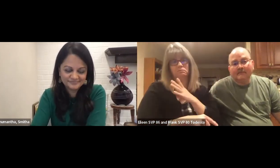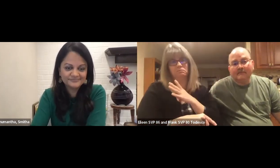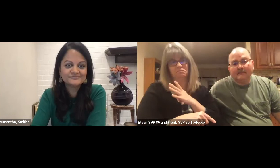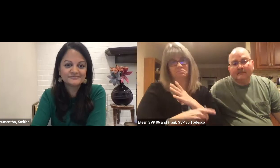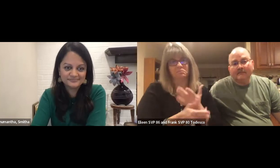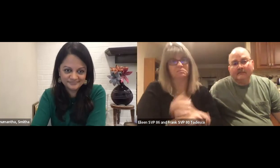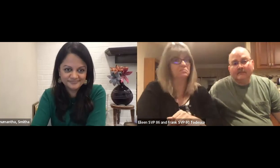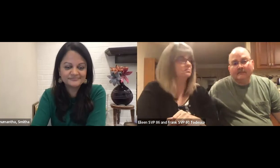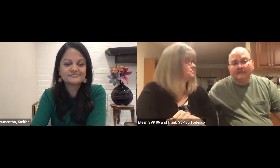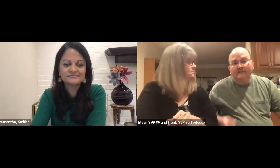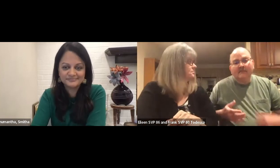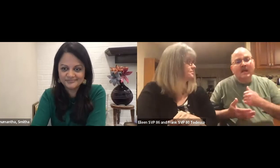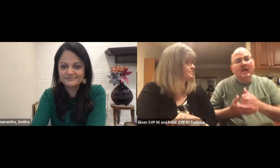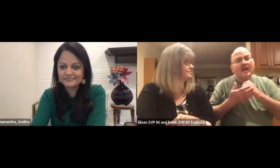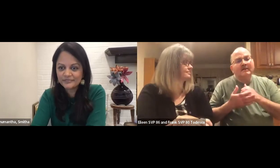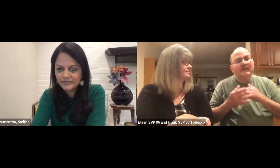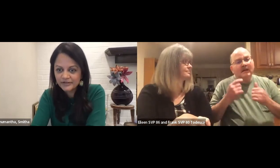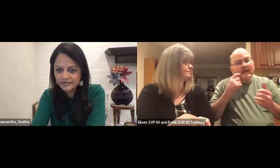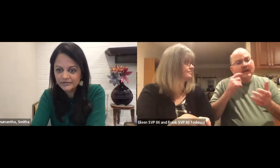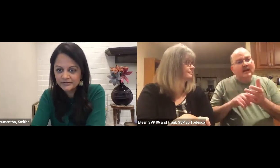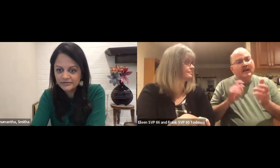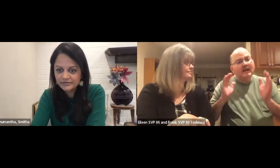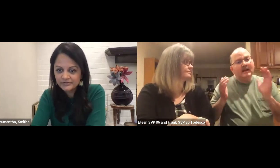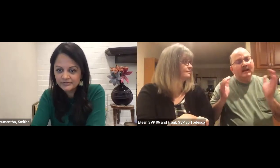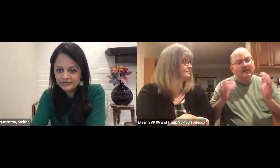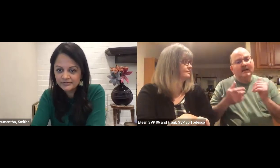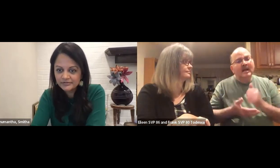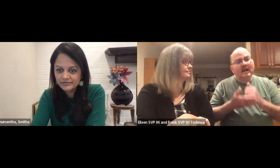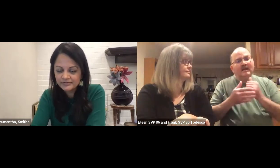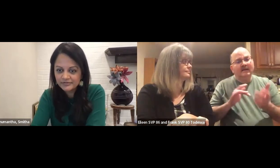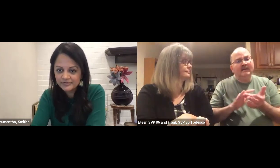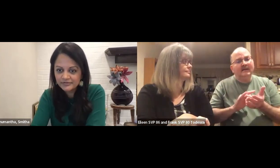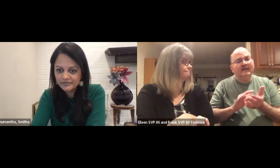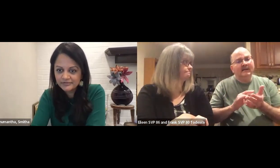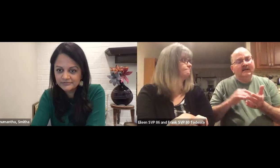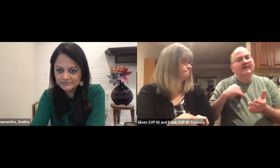and she is a little bit aggressive from time to time. OK.